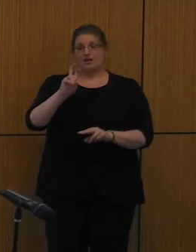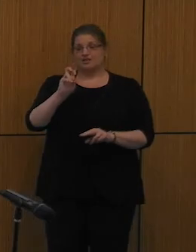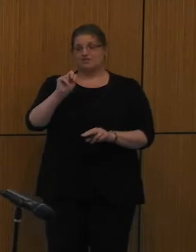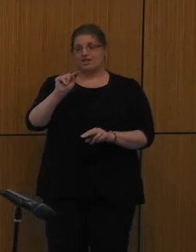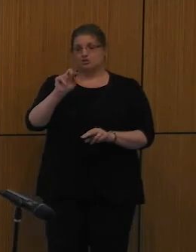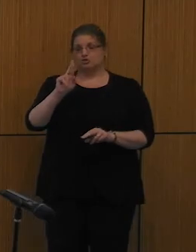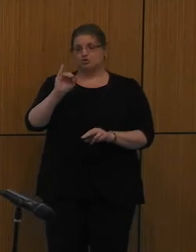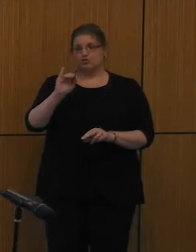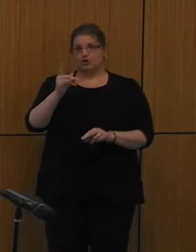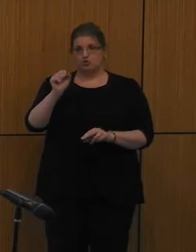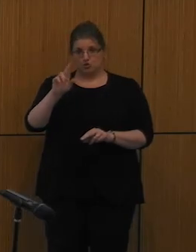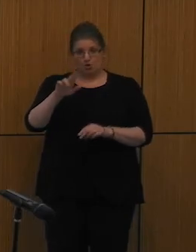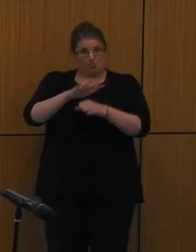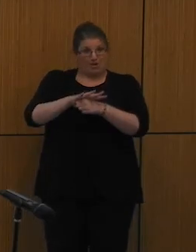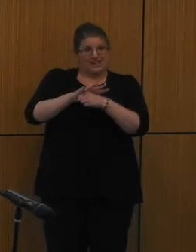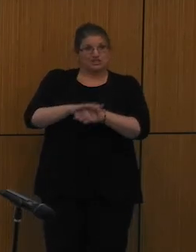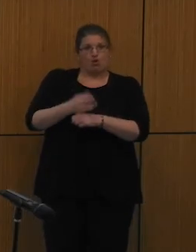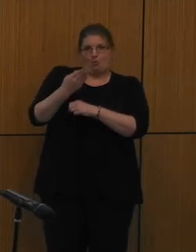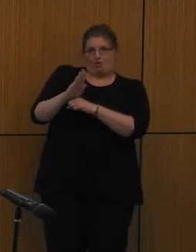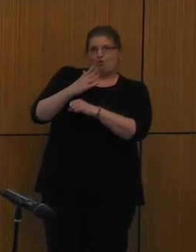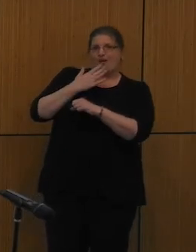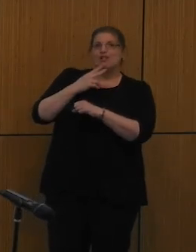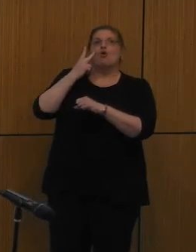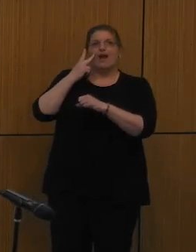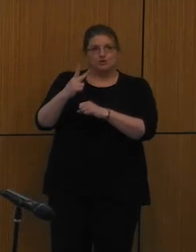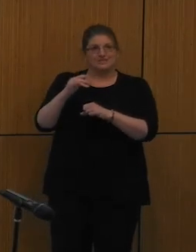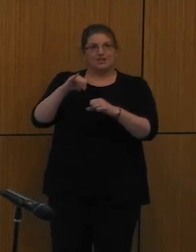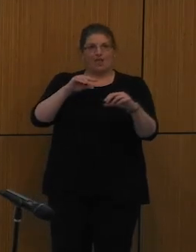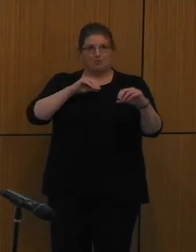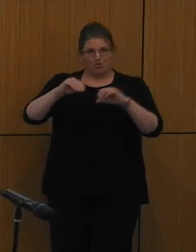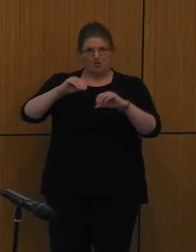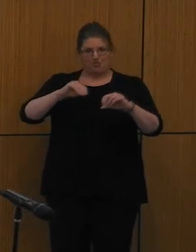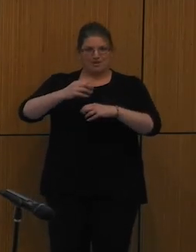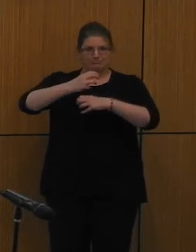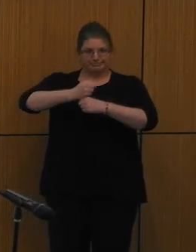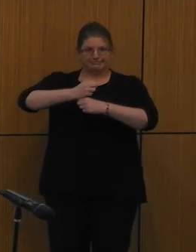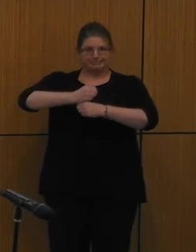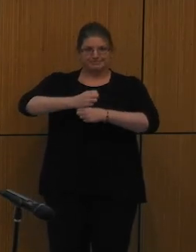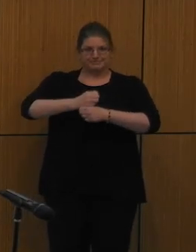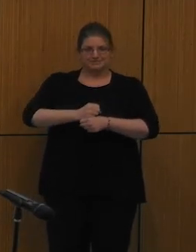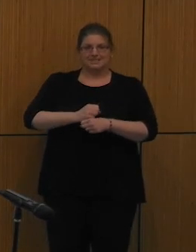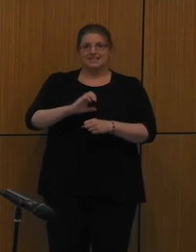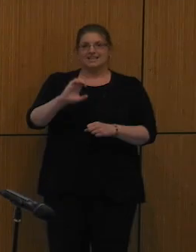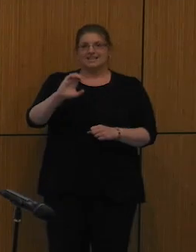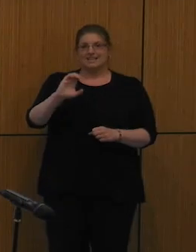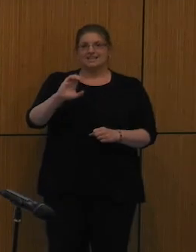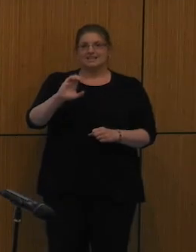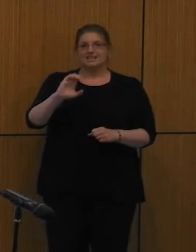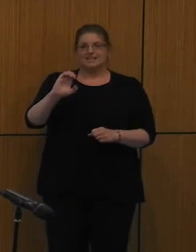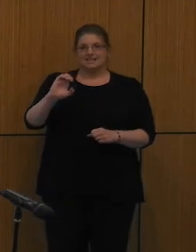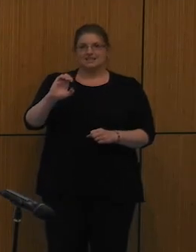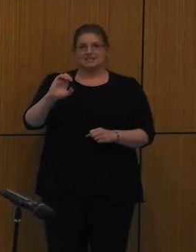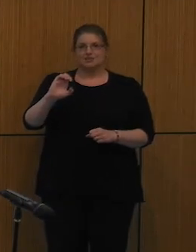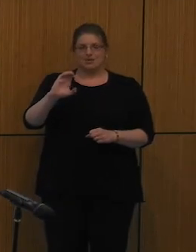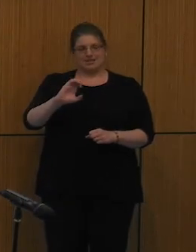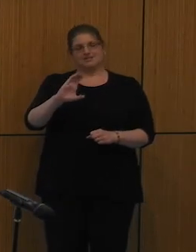That really shows that oscillating behavior. So even though the electrocardiogram doesn't look particularly oscillating, it looks repeating.